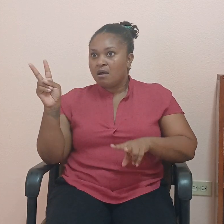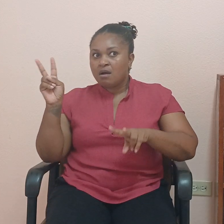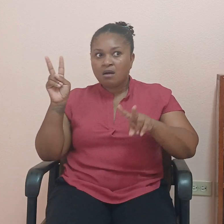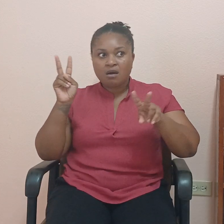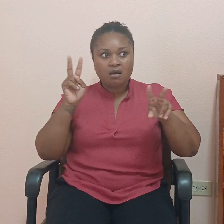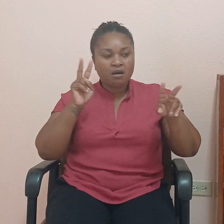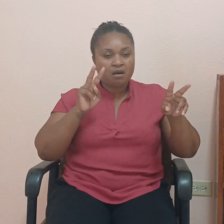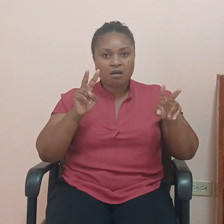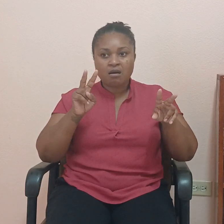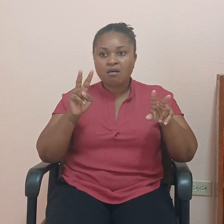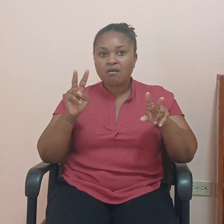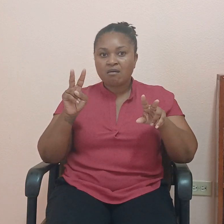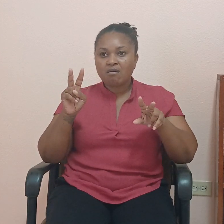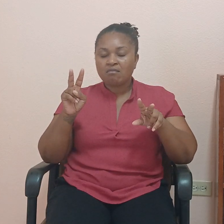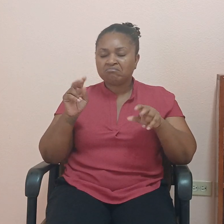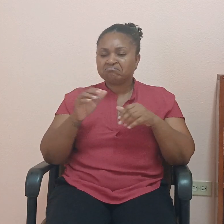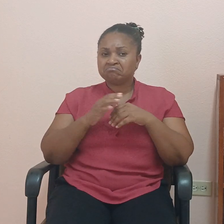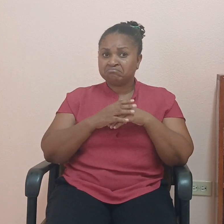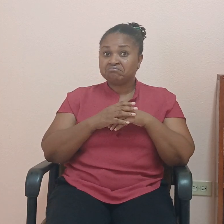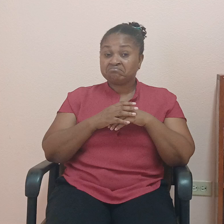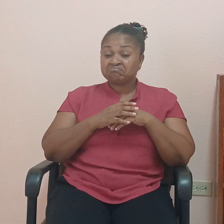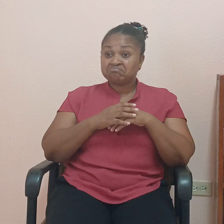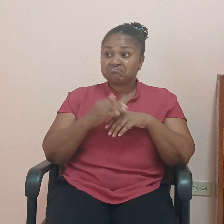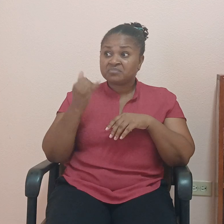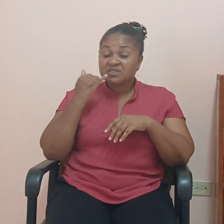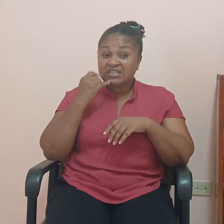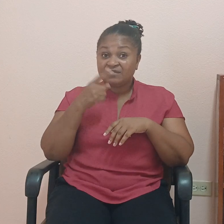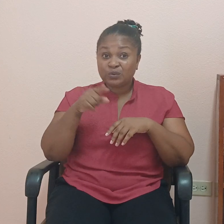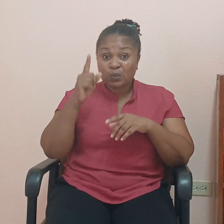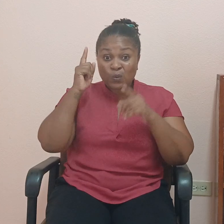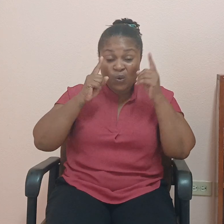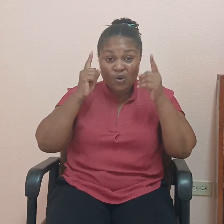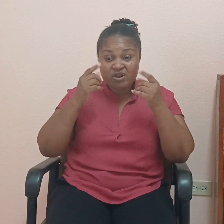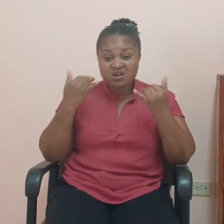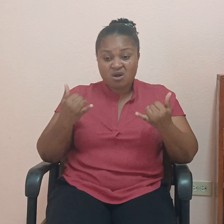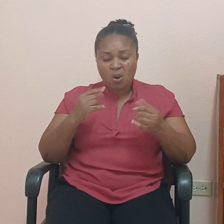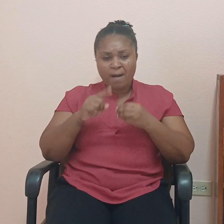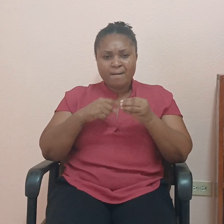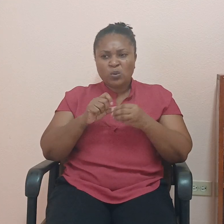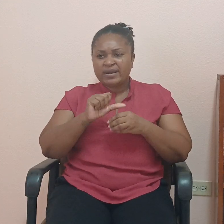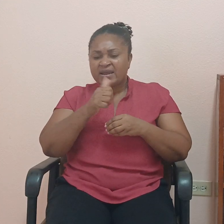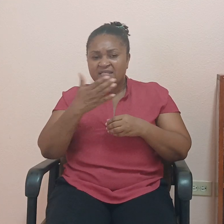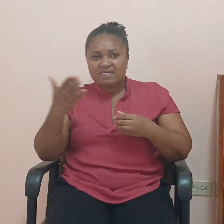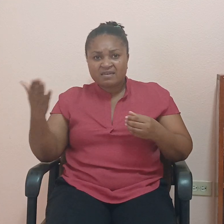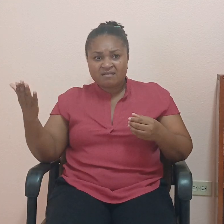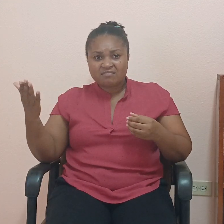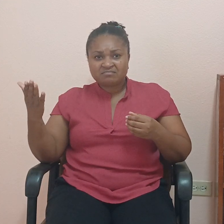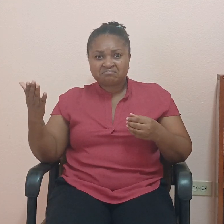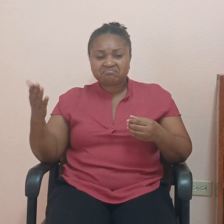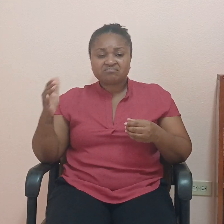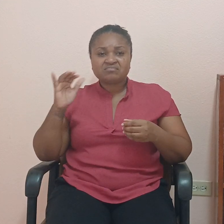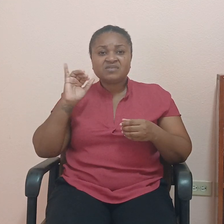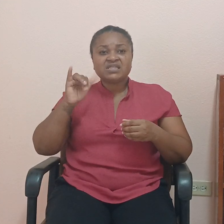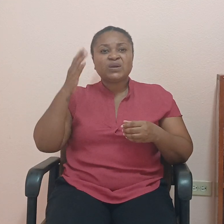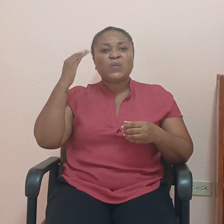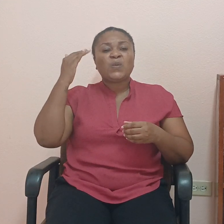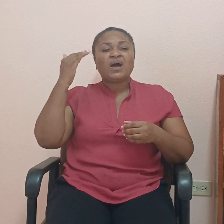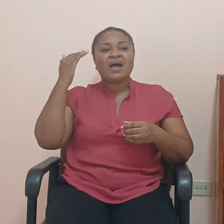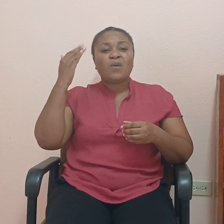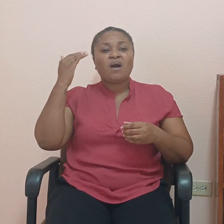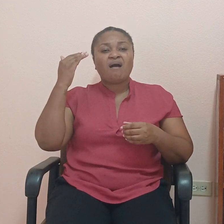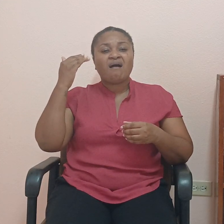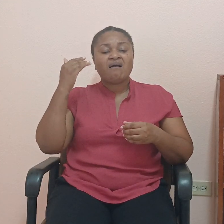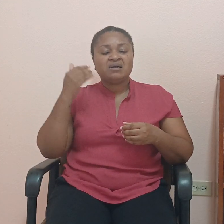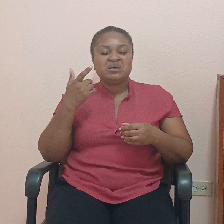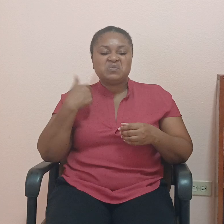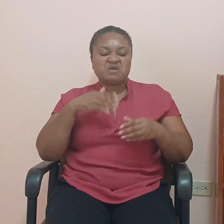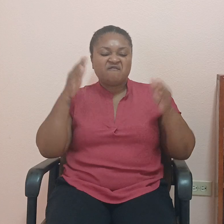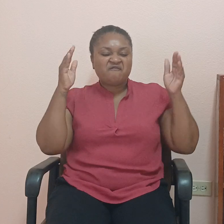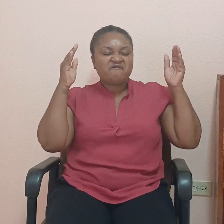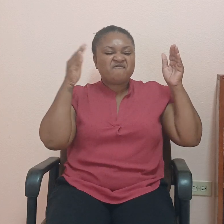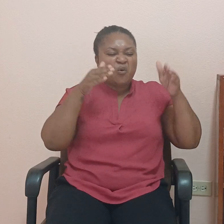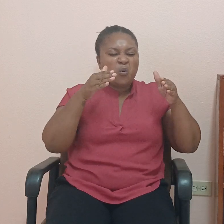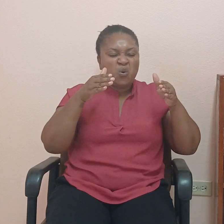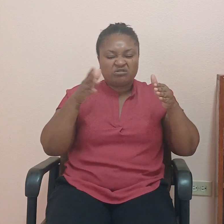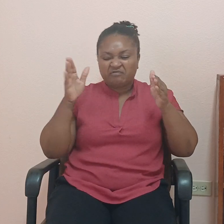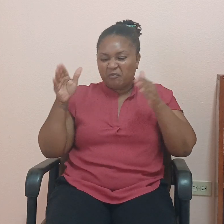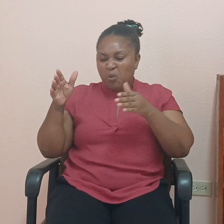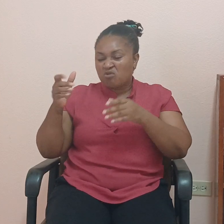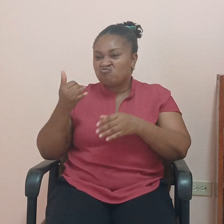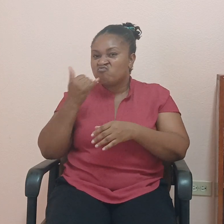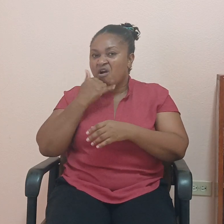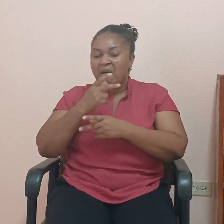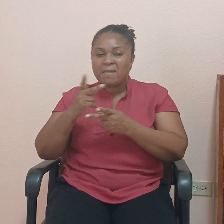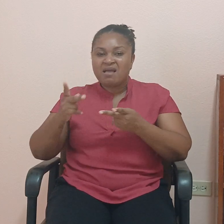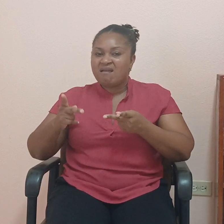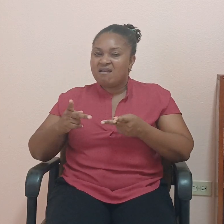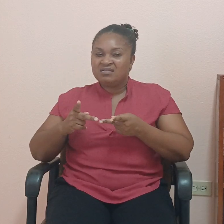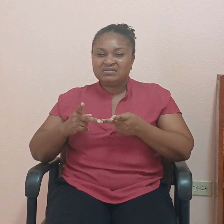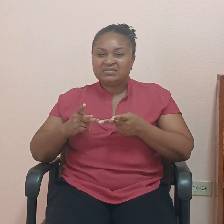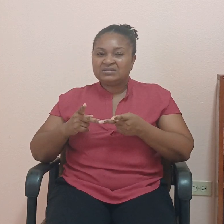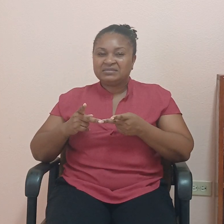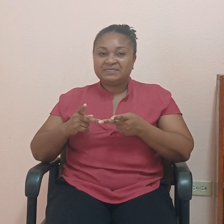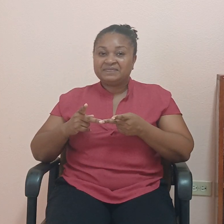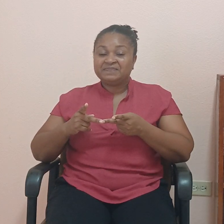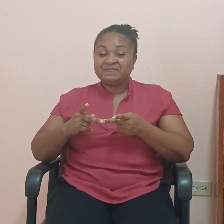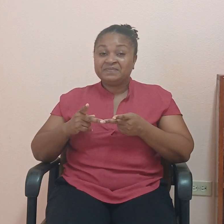IF WE ARE WORRING RIGHT NOW ABOUT ANYTHING, IT IS BECAUSE OUR FOCUS IS IN THE WRONG PLACE. WE MIGHT